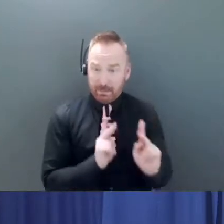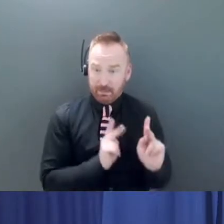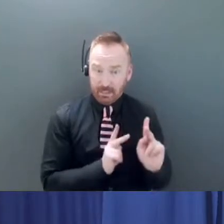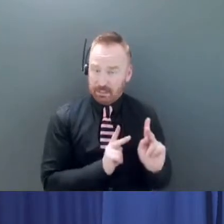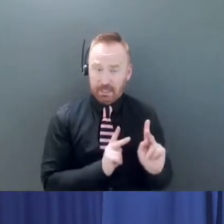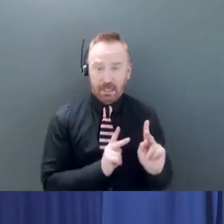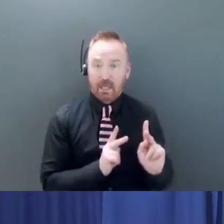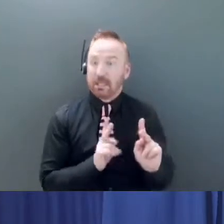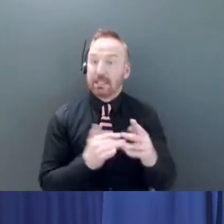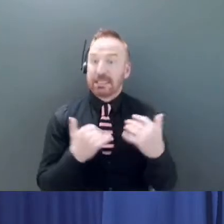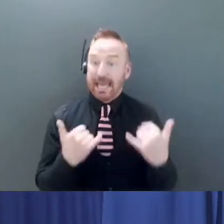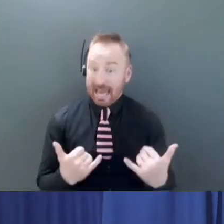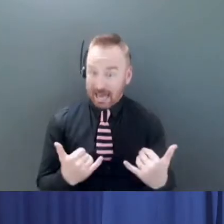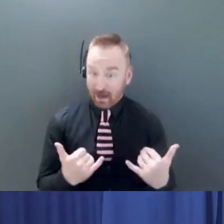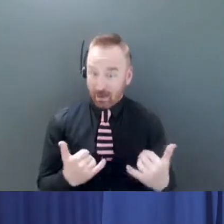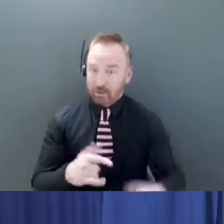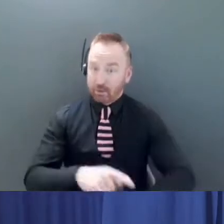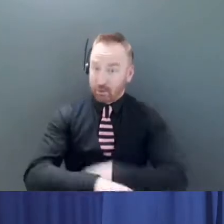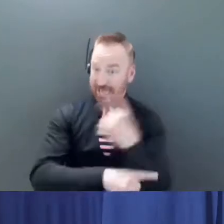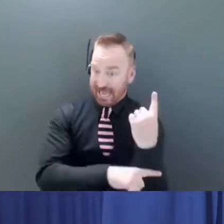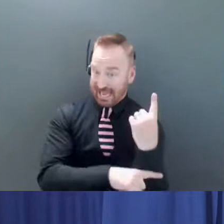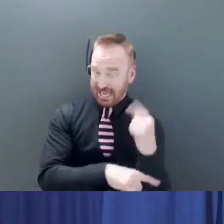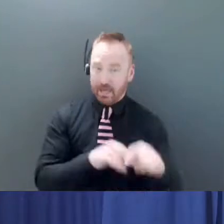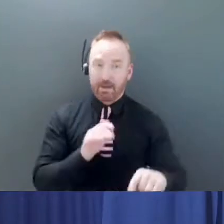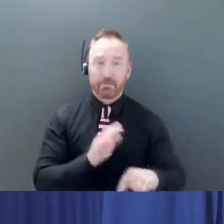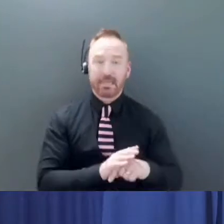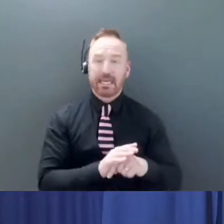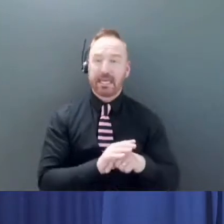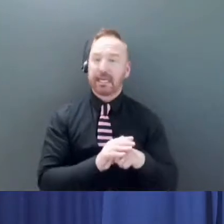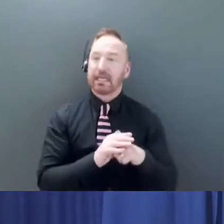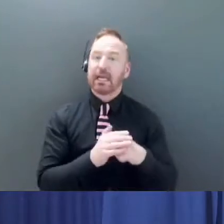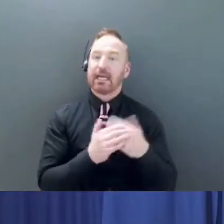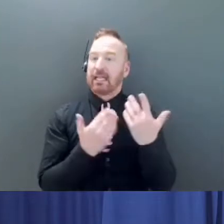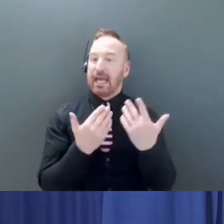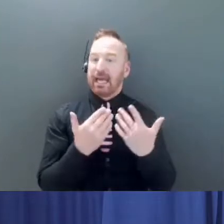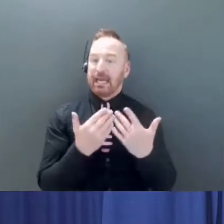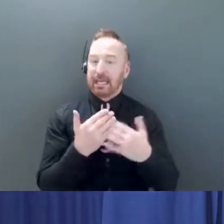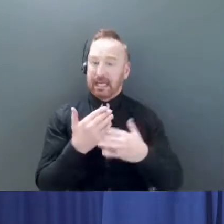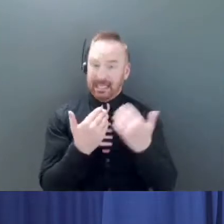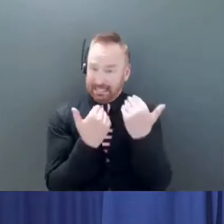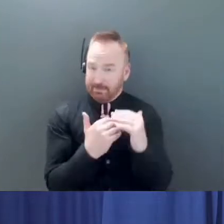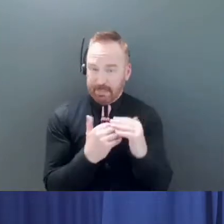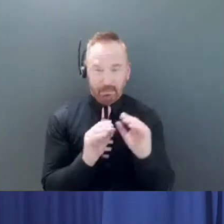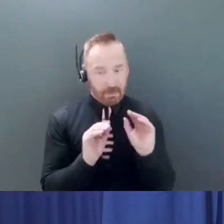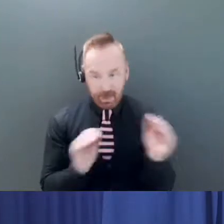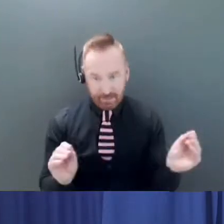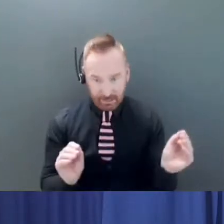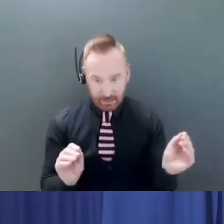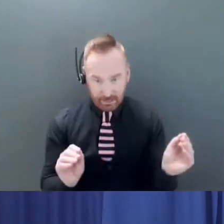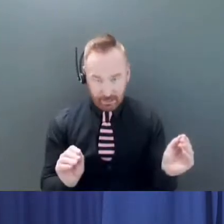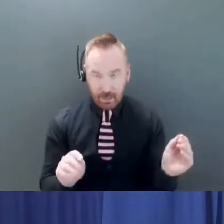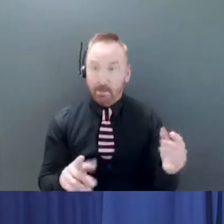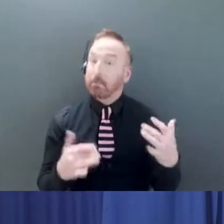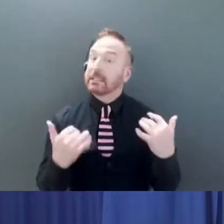for now do remain so there is still no mingling or dancing